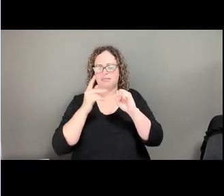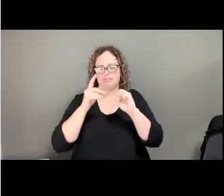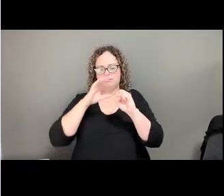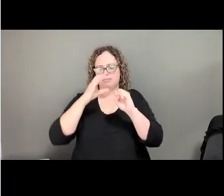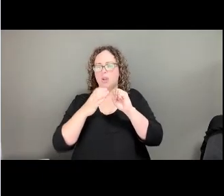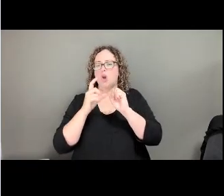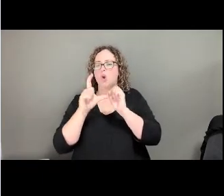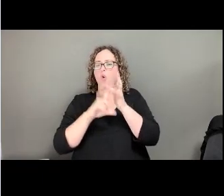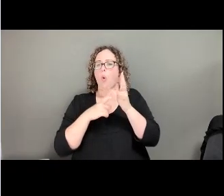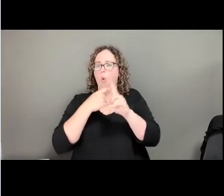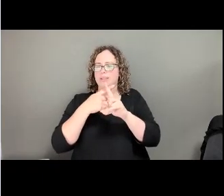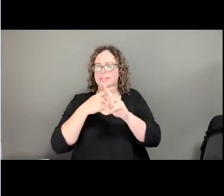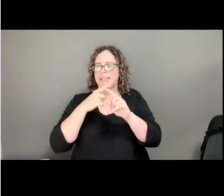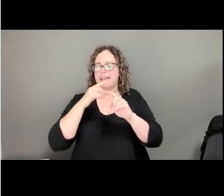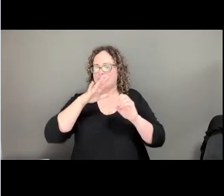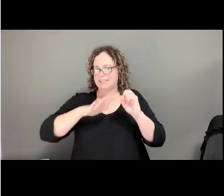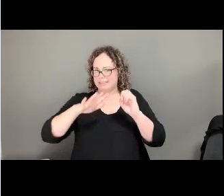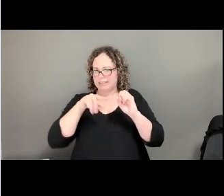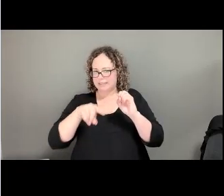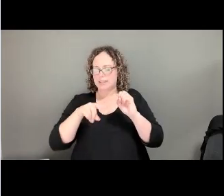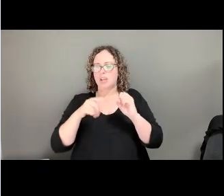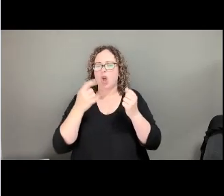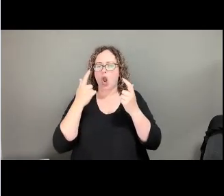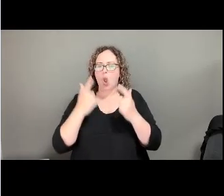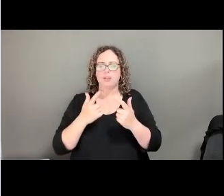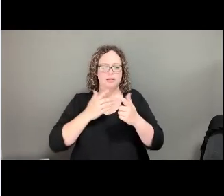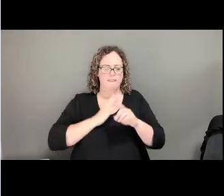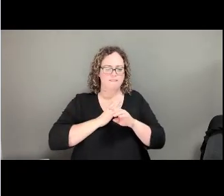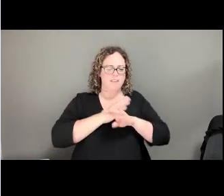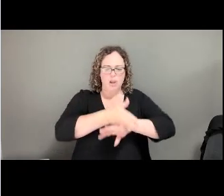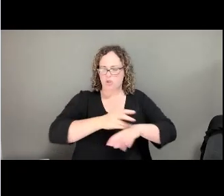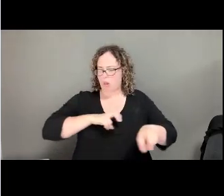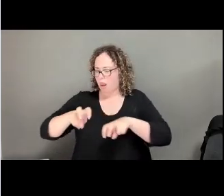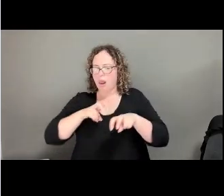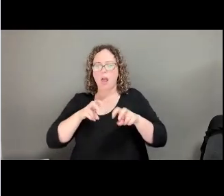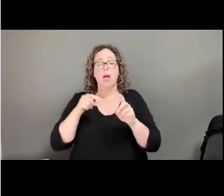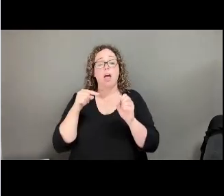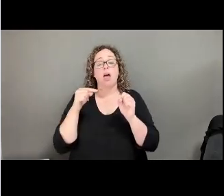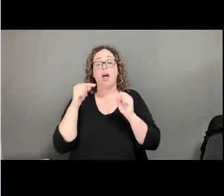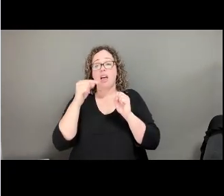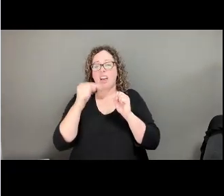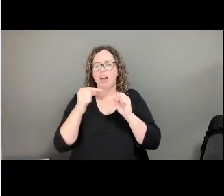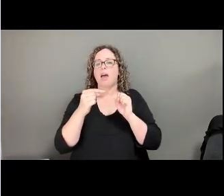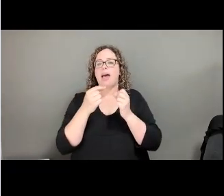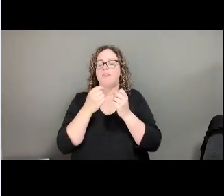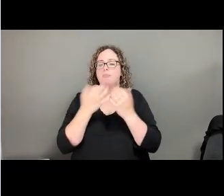So lots of strong functional connections. That's when people have sensory processing differences. Thank you Joh.